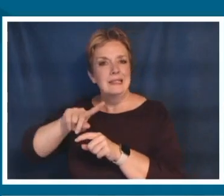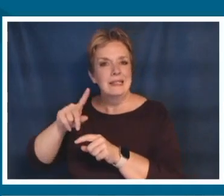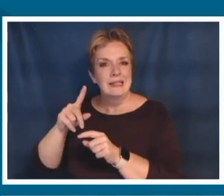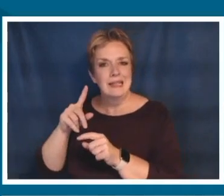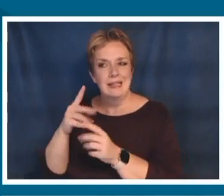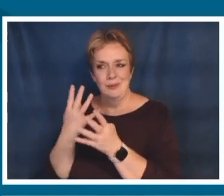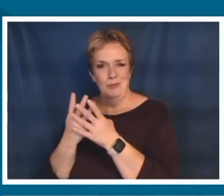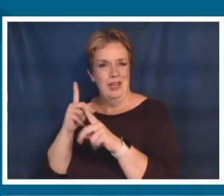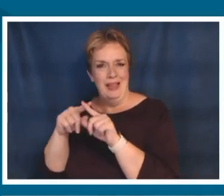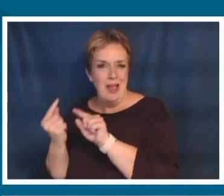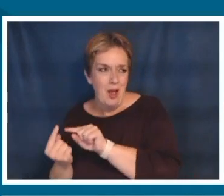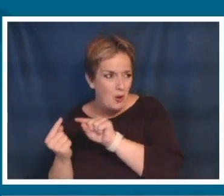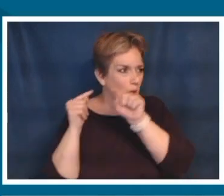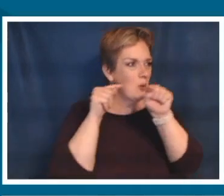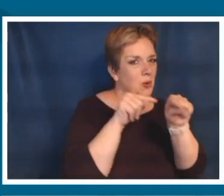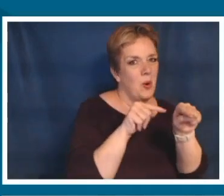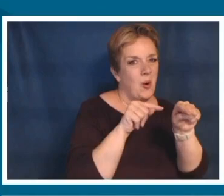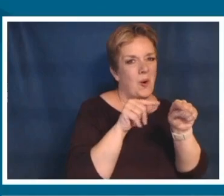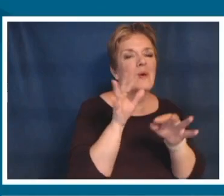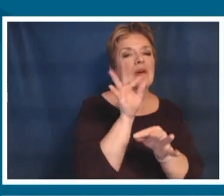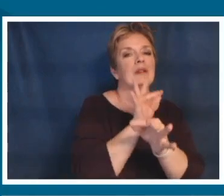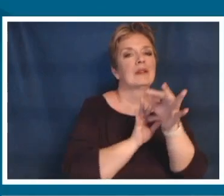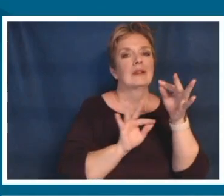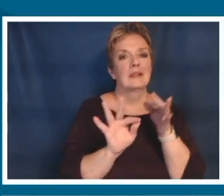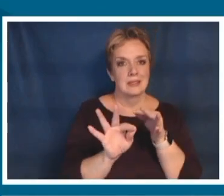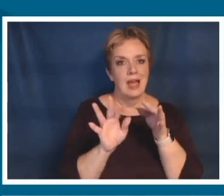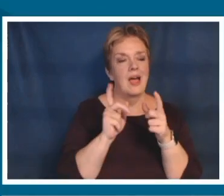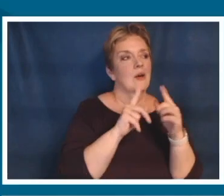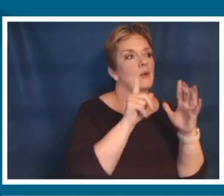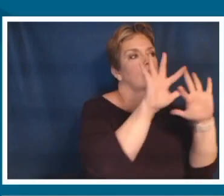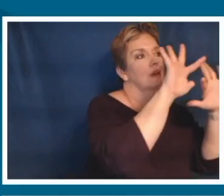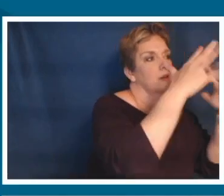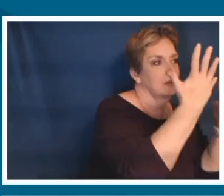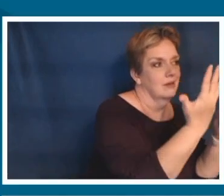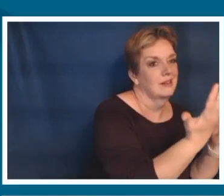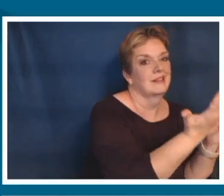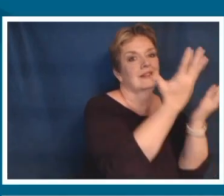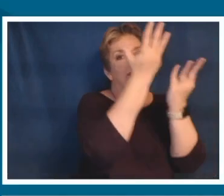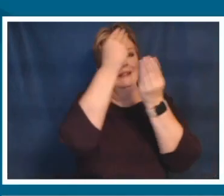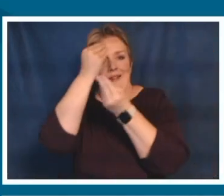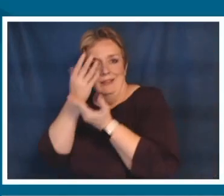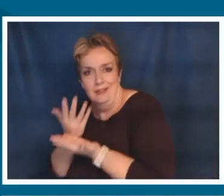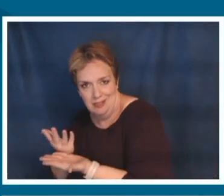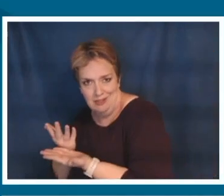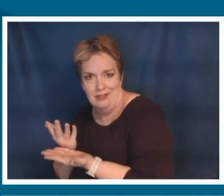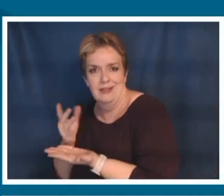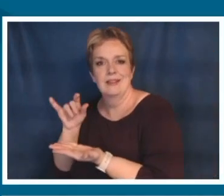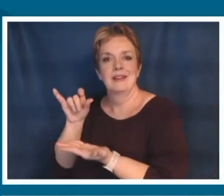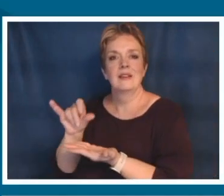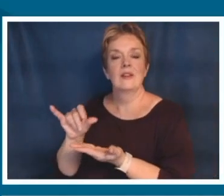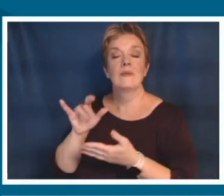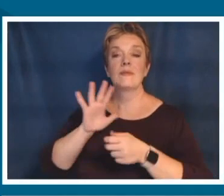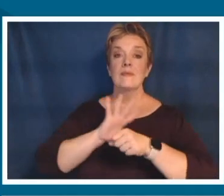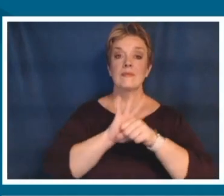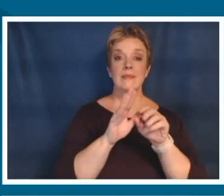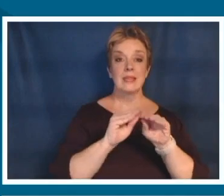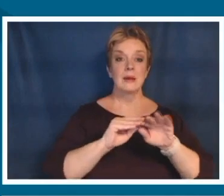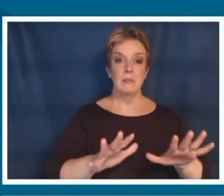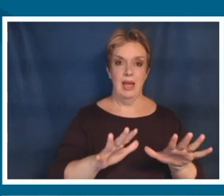if it were in in the museum it was kind of like this pandemic created the